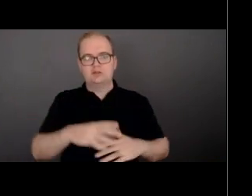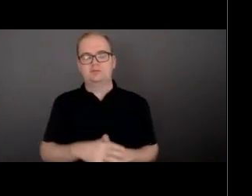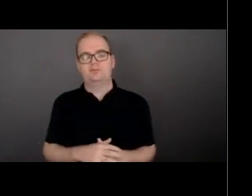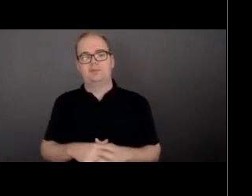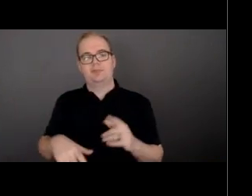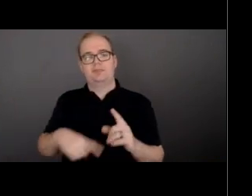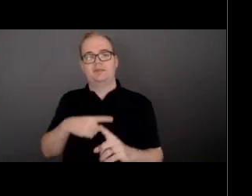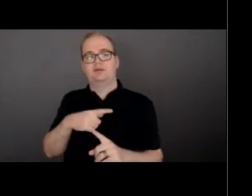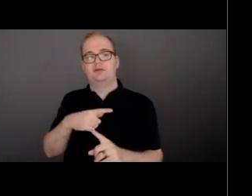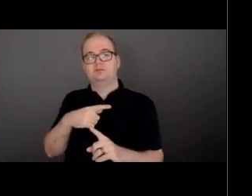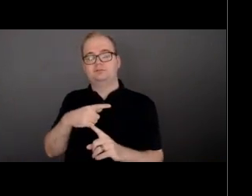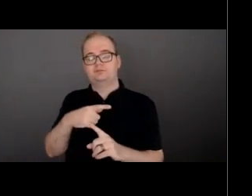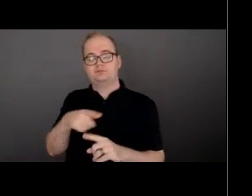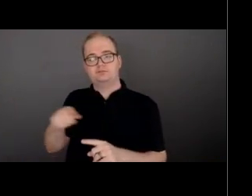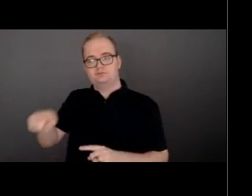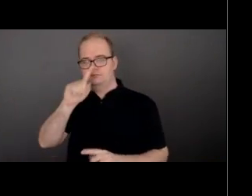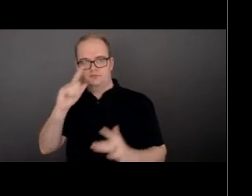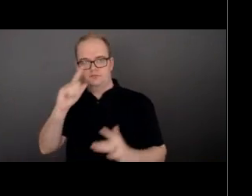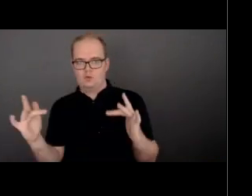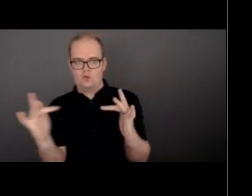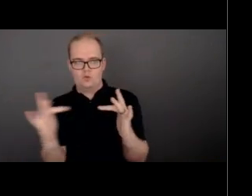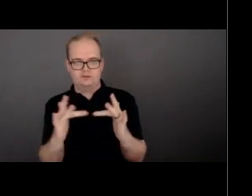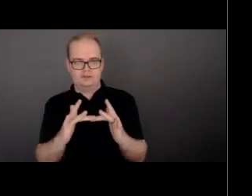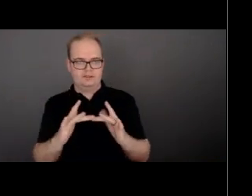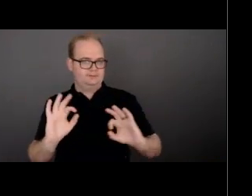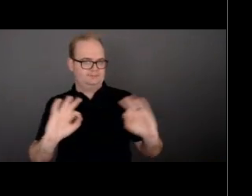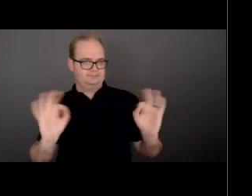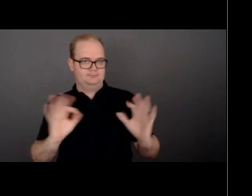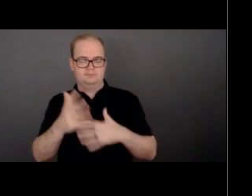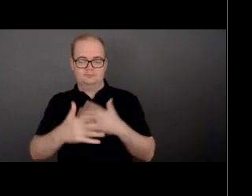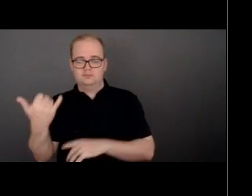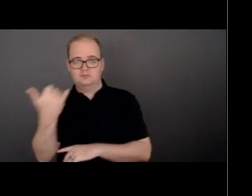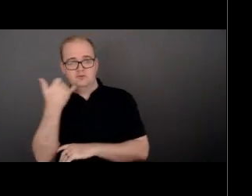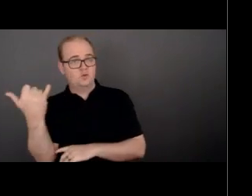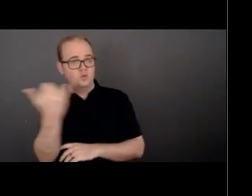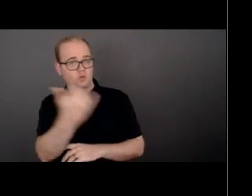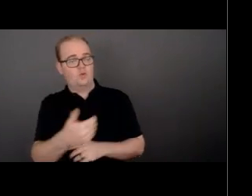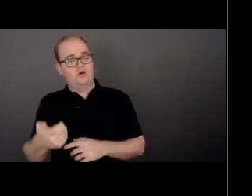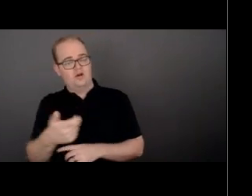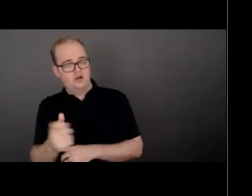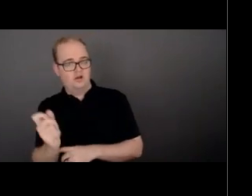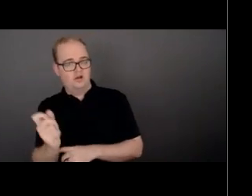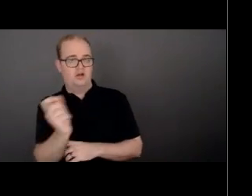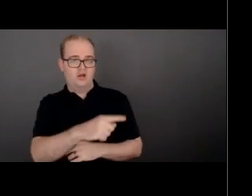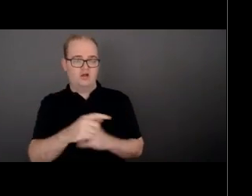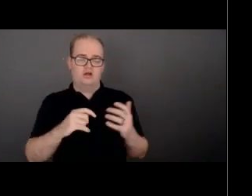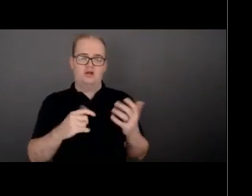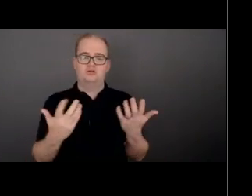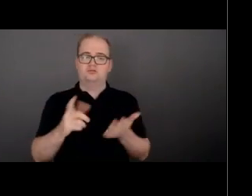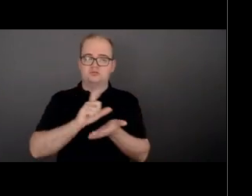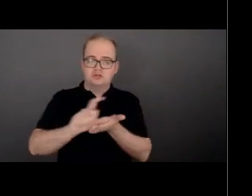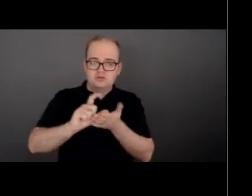stopping them from being able to contact them, so by following social media, SMS, email, what have you.